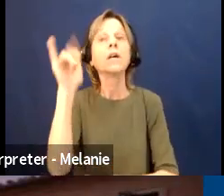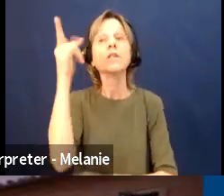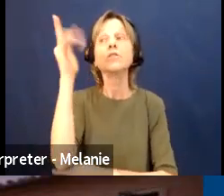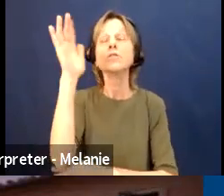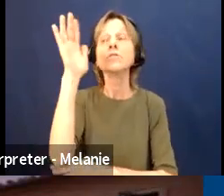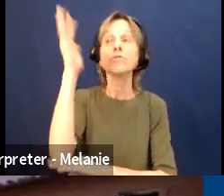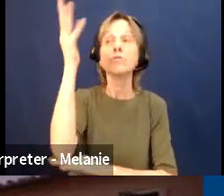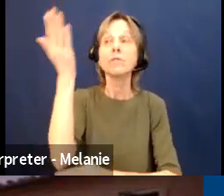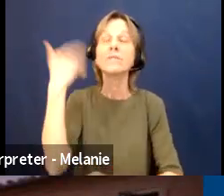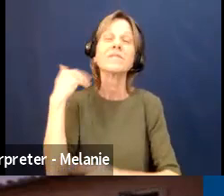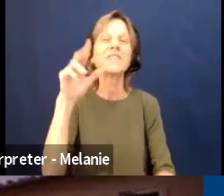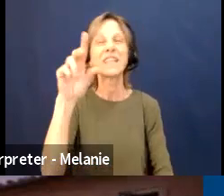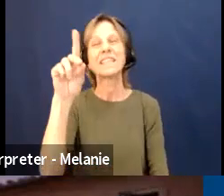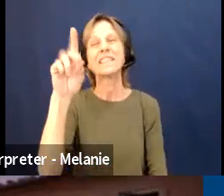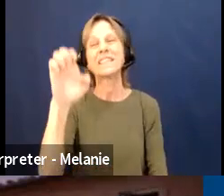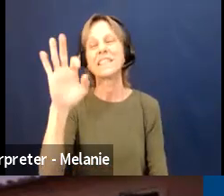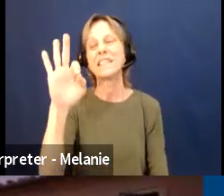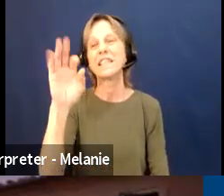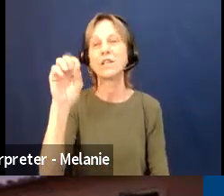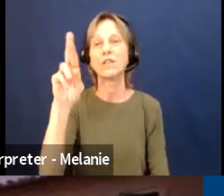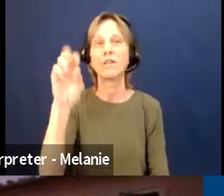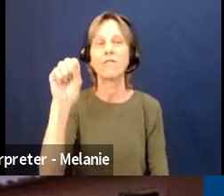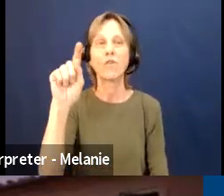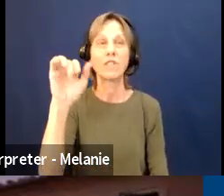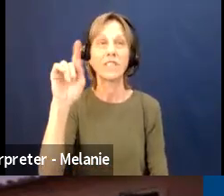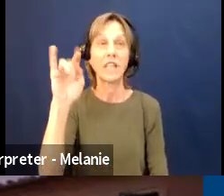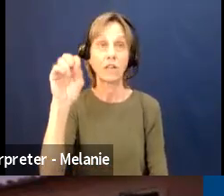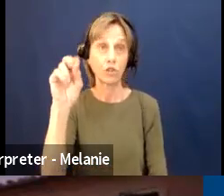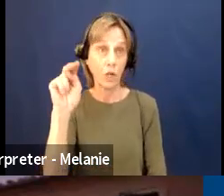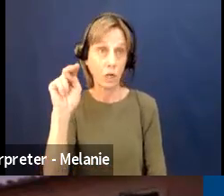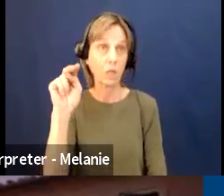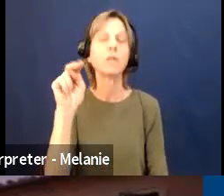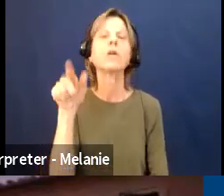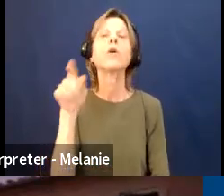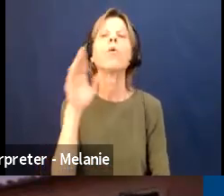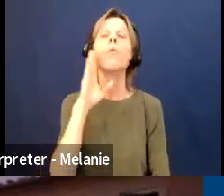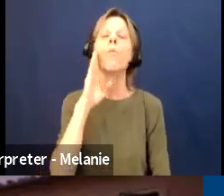whatever salvage logging is going to be something that really provides that disturbance to break up